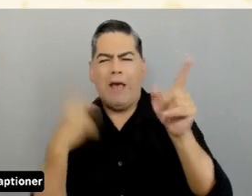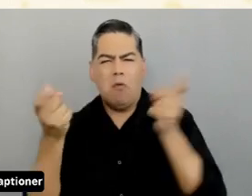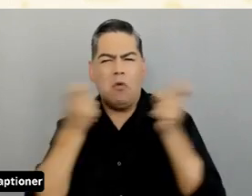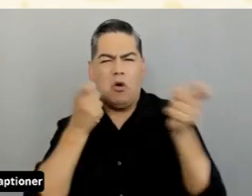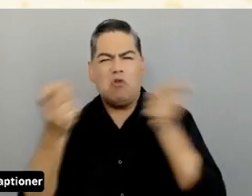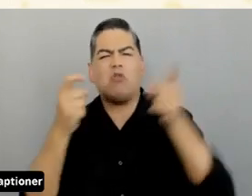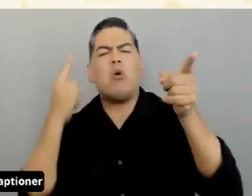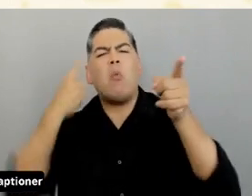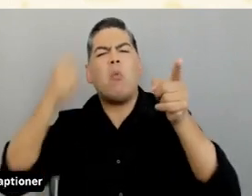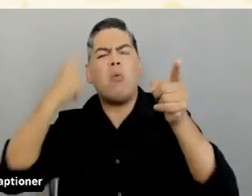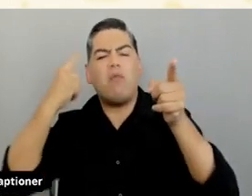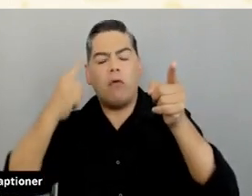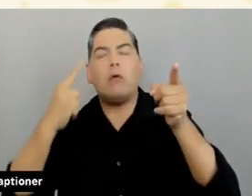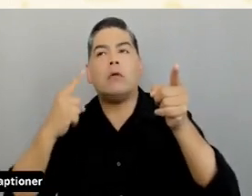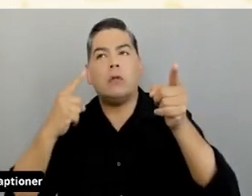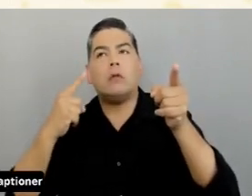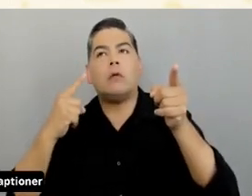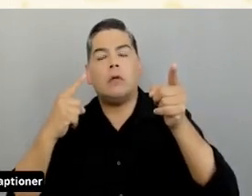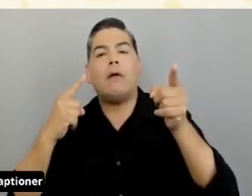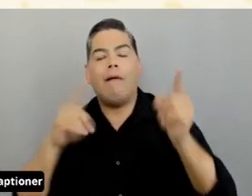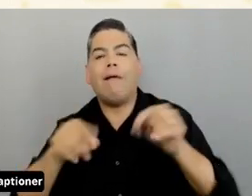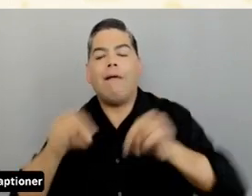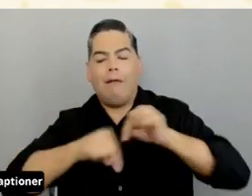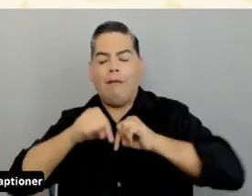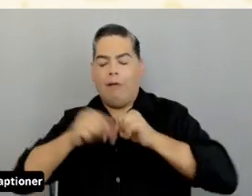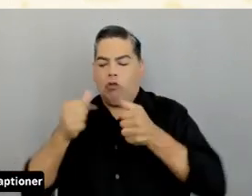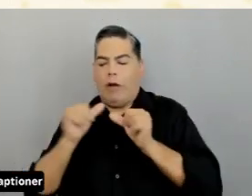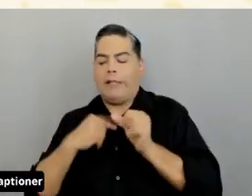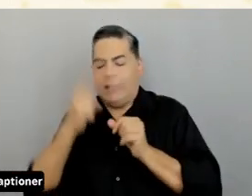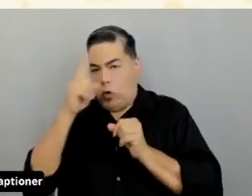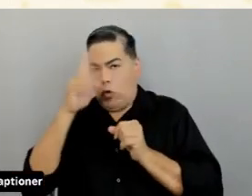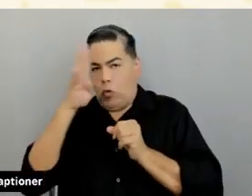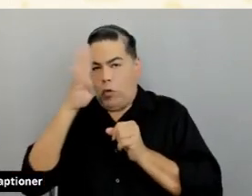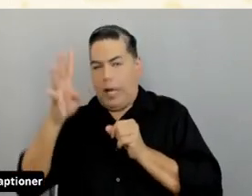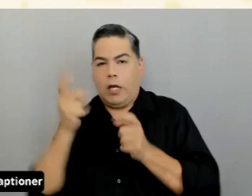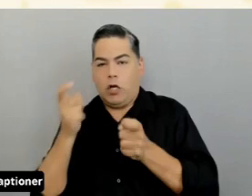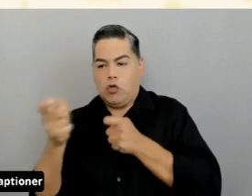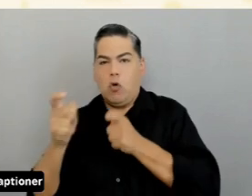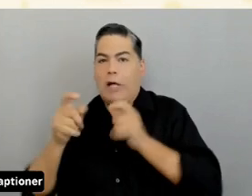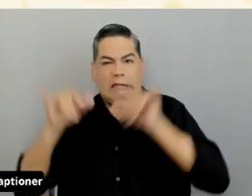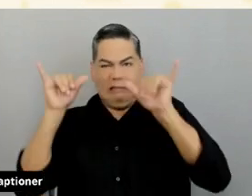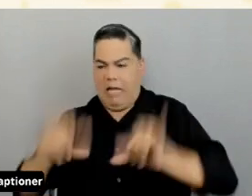So try to create a control with the same consistent navigation